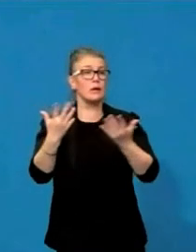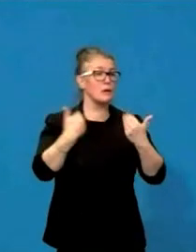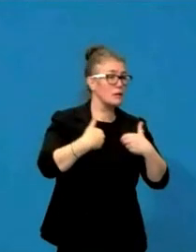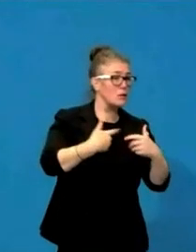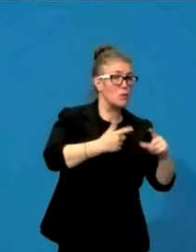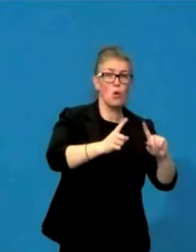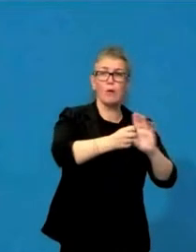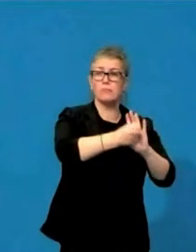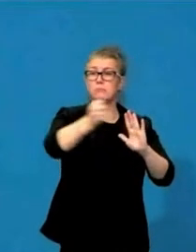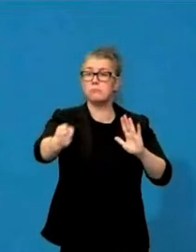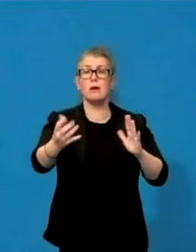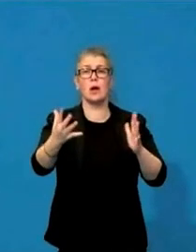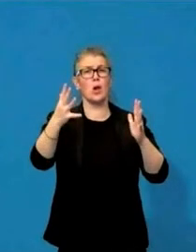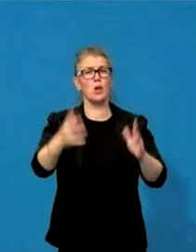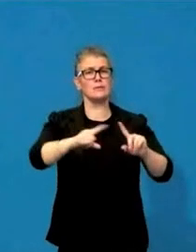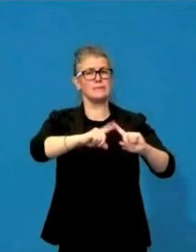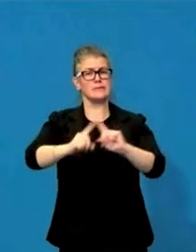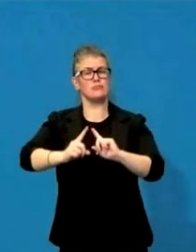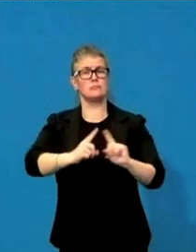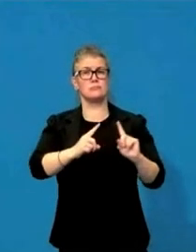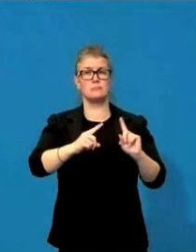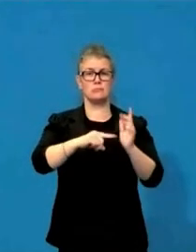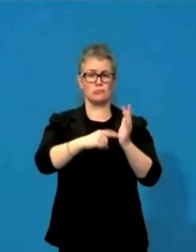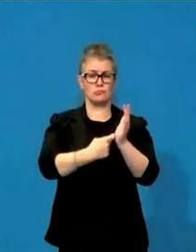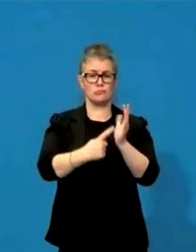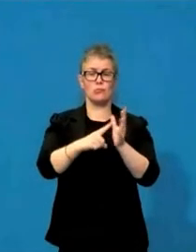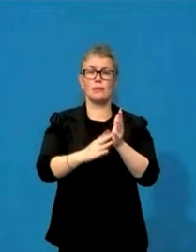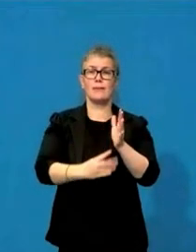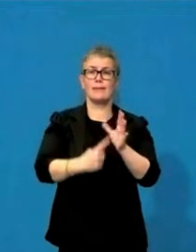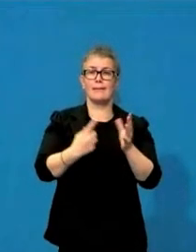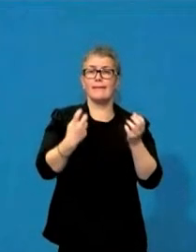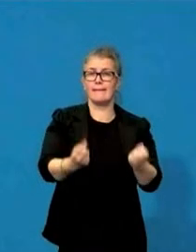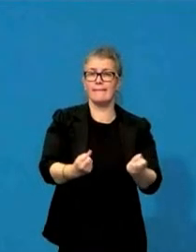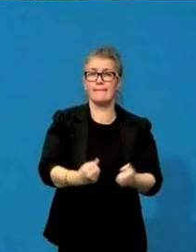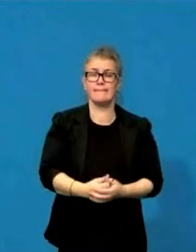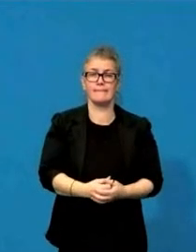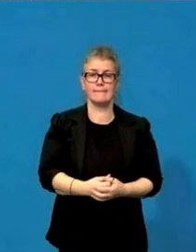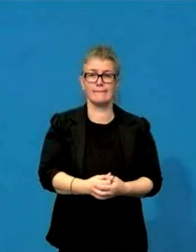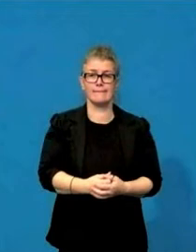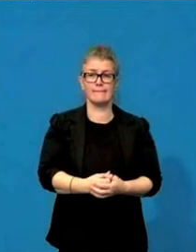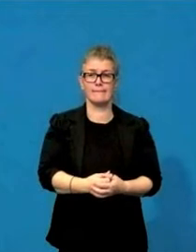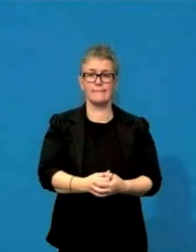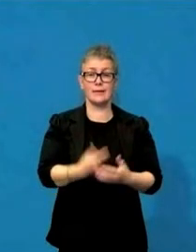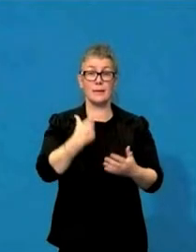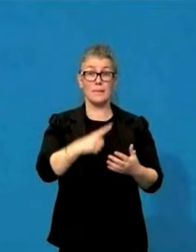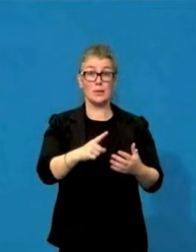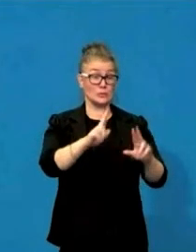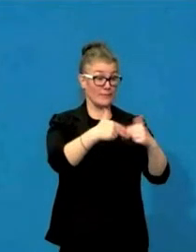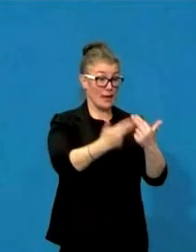sorts of traumas that affect our children. You know, the loss of culture, the loss of connection with family, you know, the home